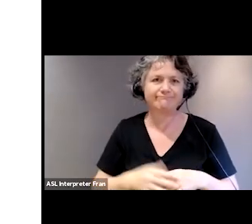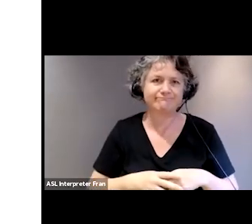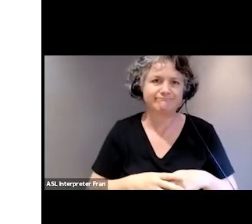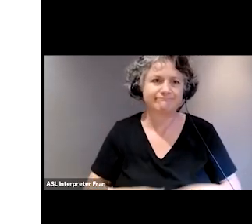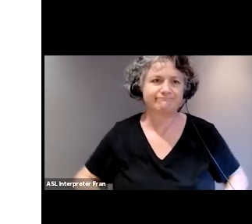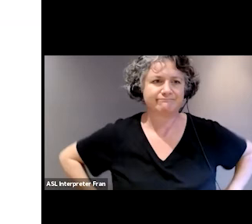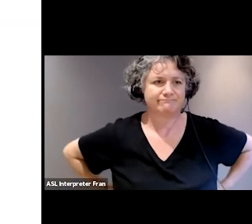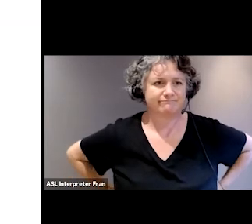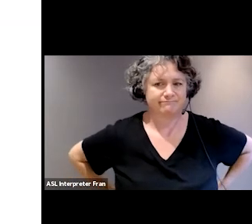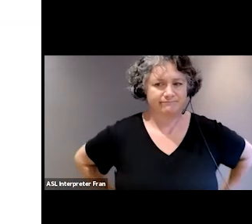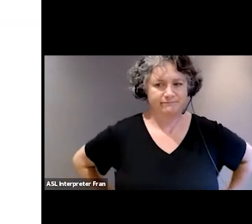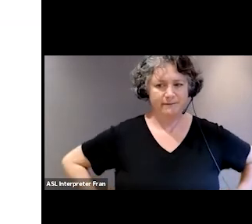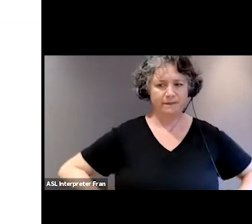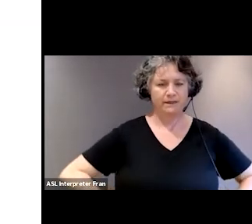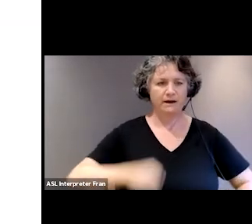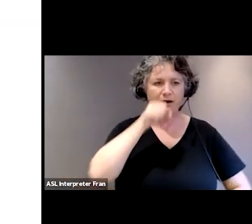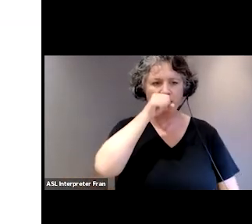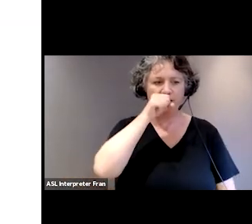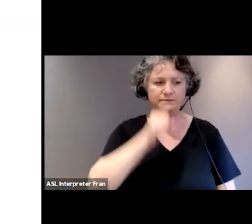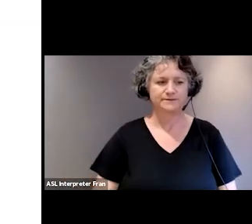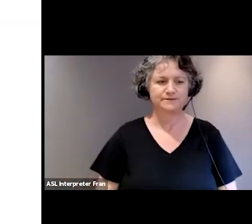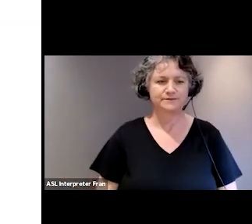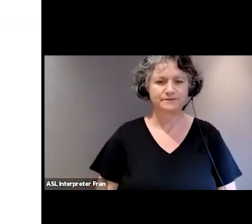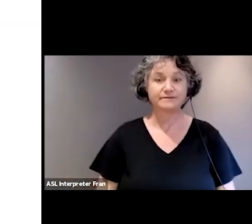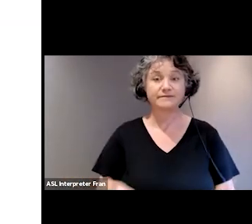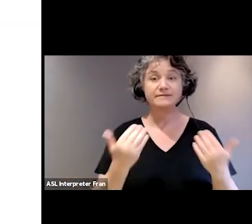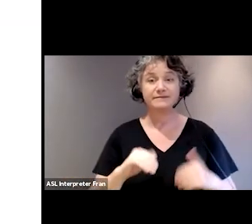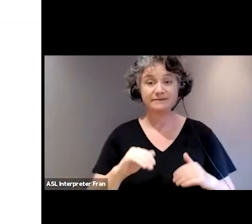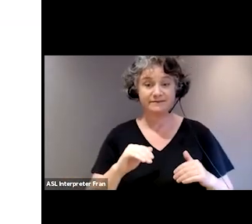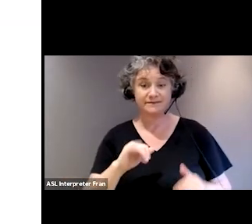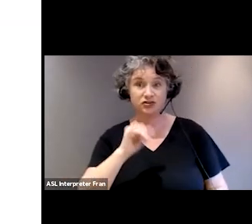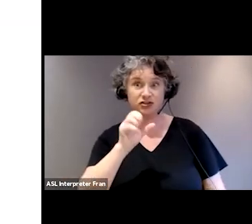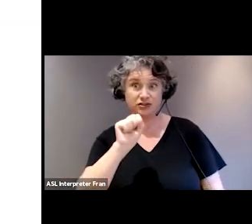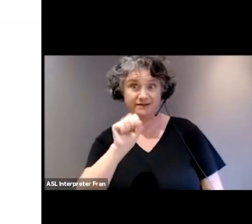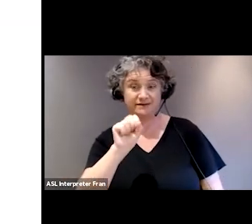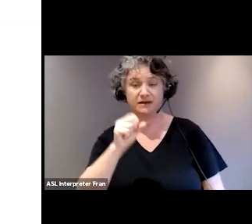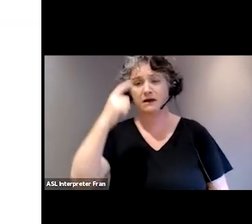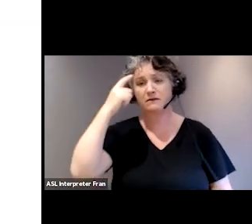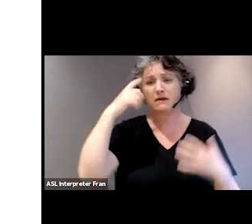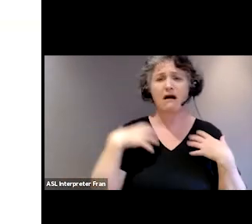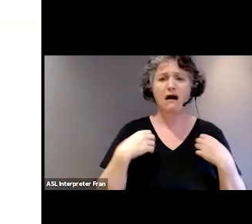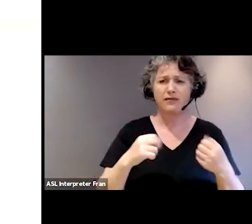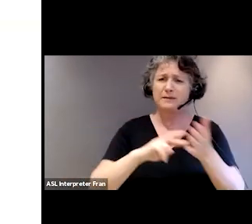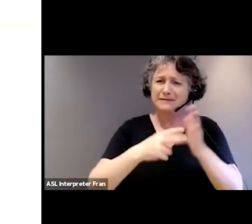have a family doctor and if you have more questions. Sometimes if you found an article online and if you are not sure if it is credible or not, you can always share that